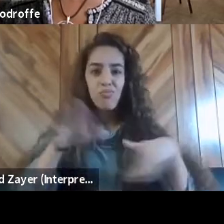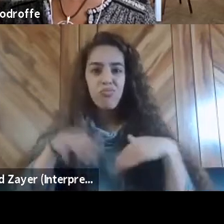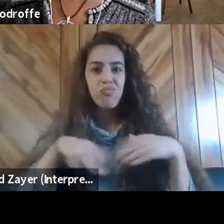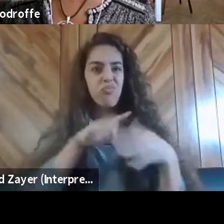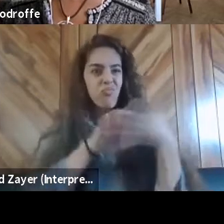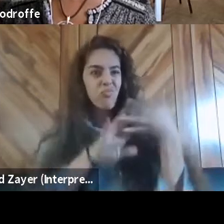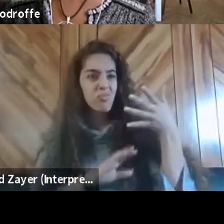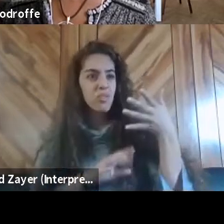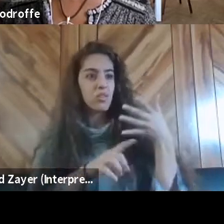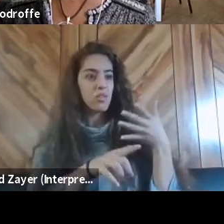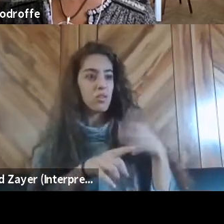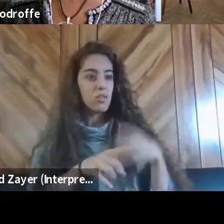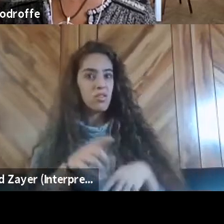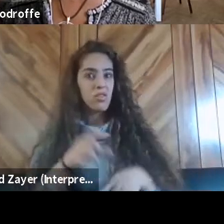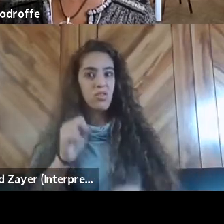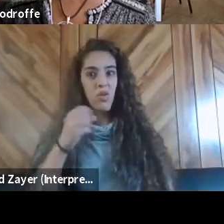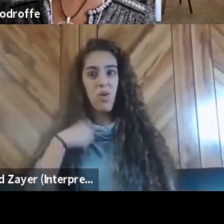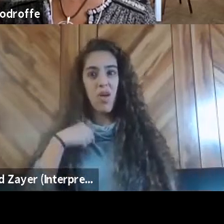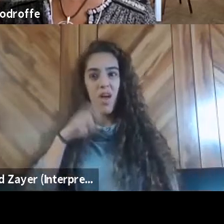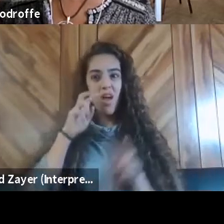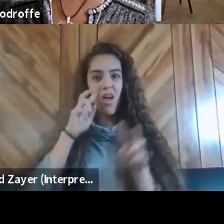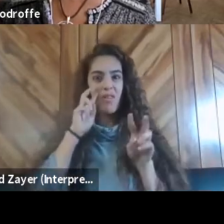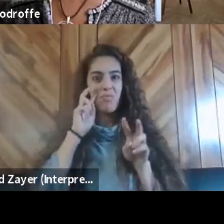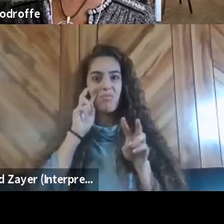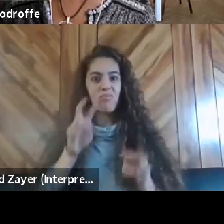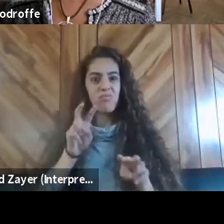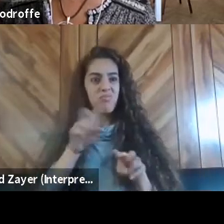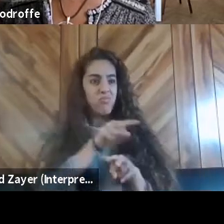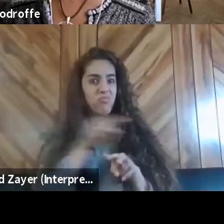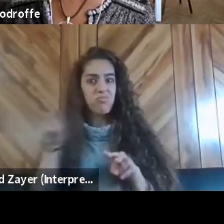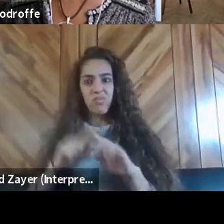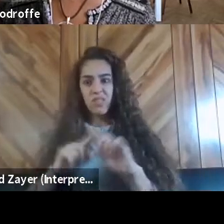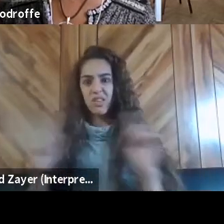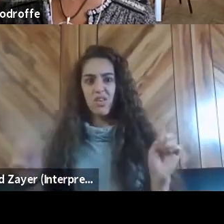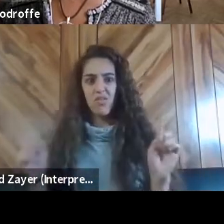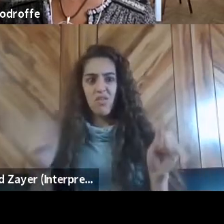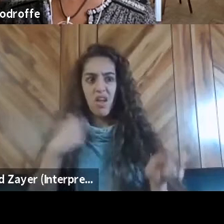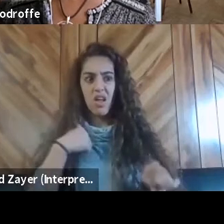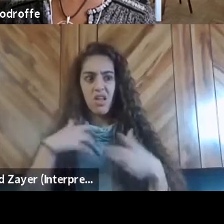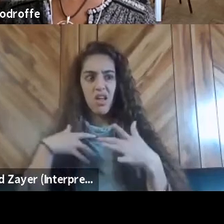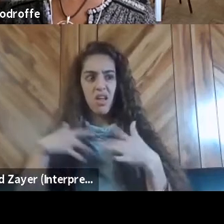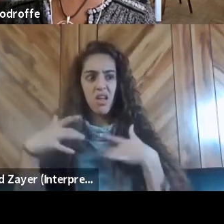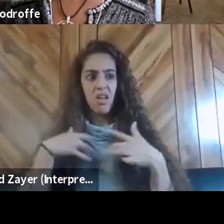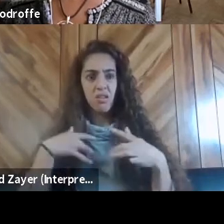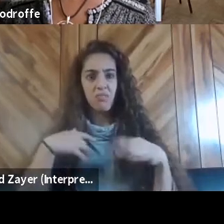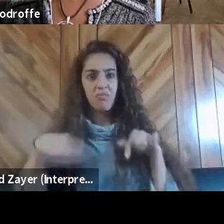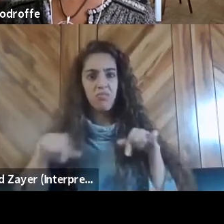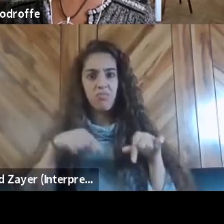know, you get nervous and you get concerned and you're like, Why is this not happening and you try not to compare your